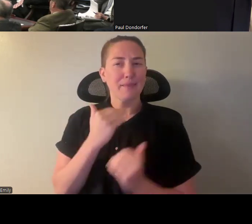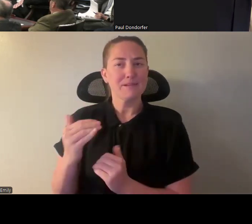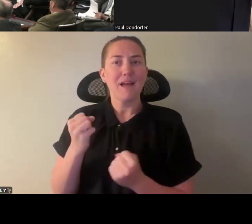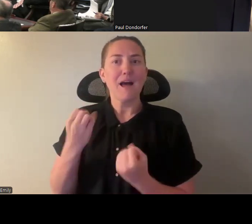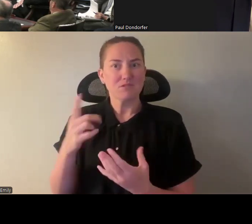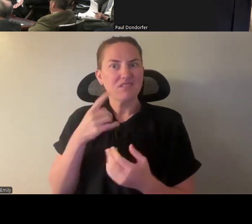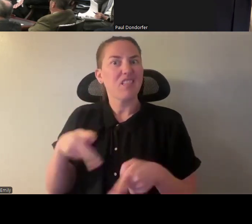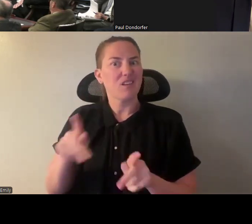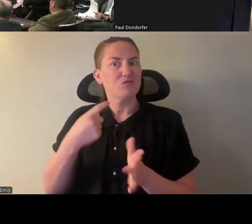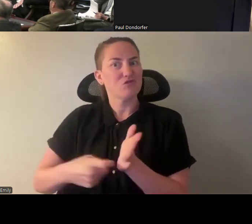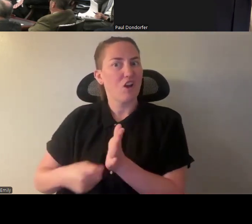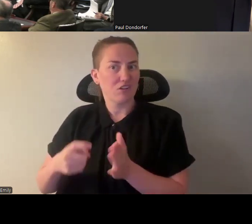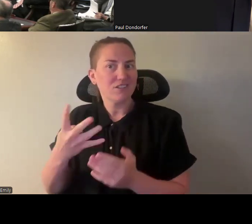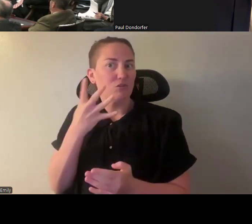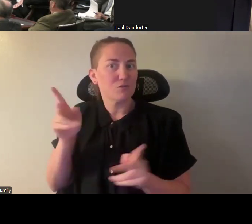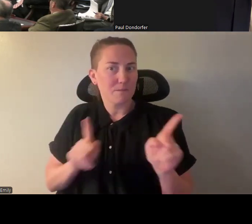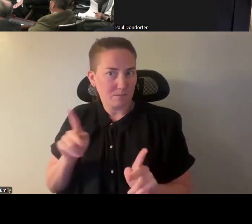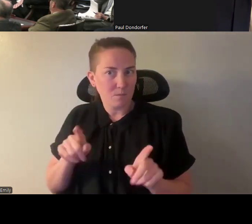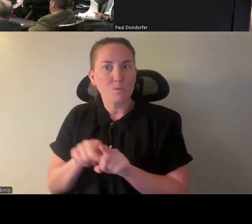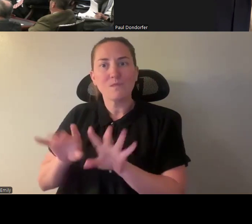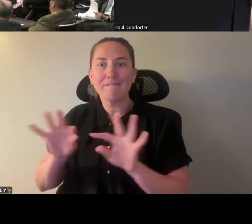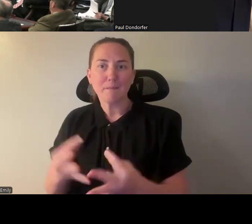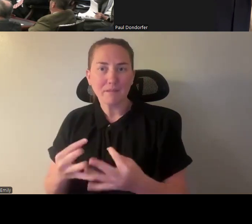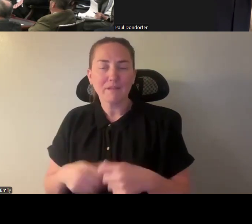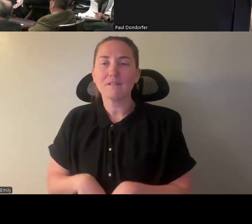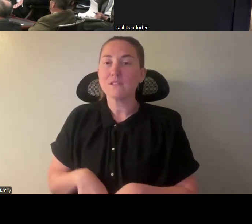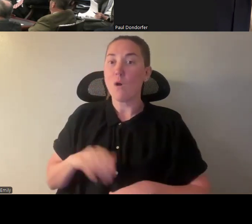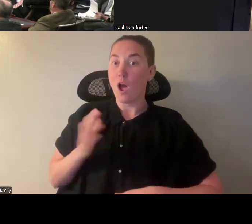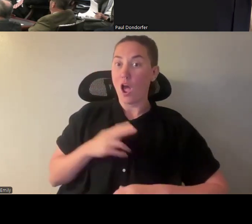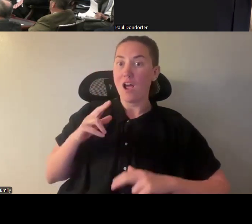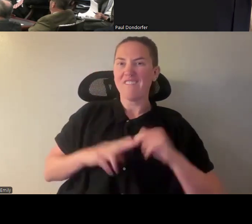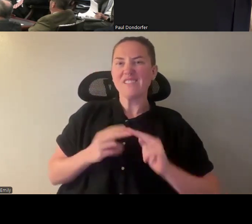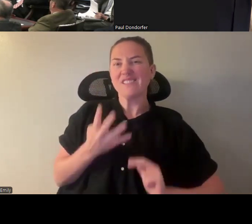incarcerated individuals and their families for a facility of our size which is a medium-sized jail